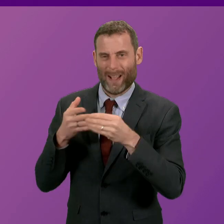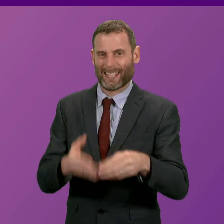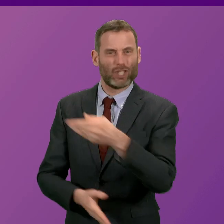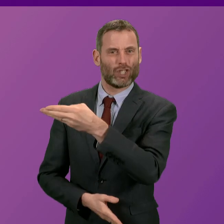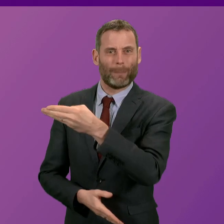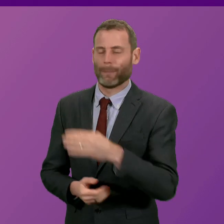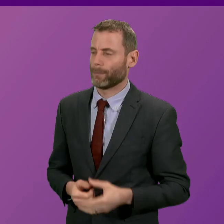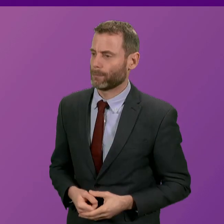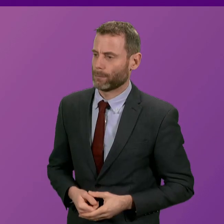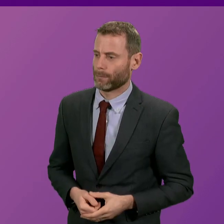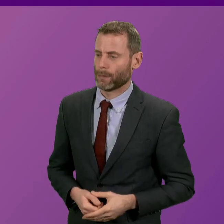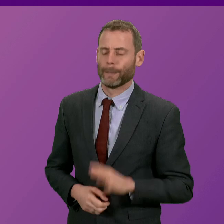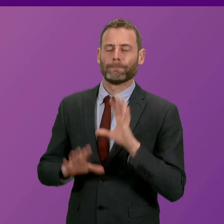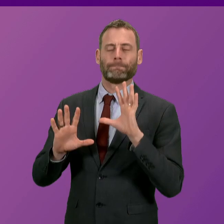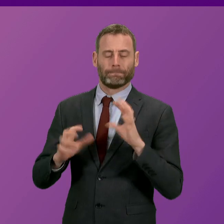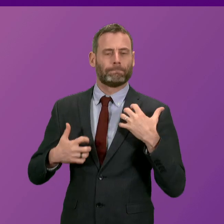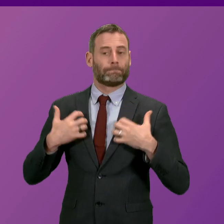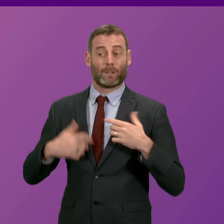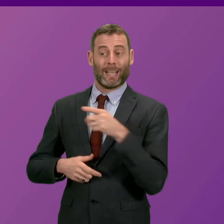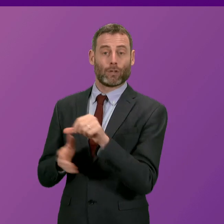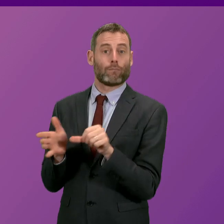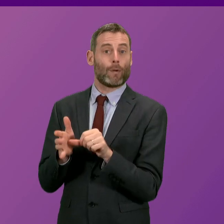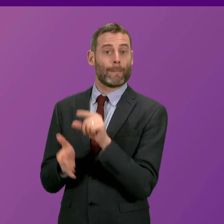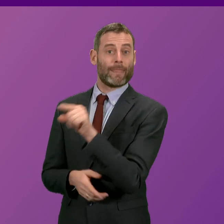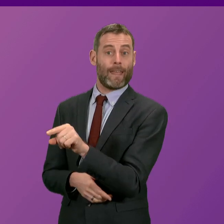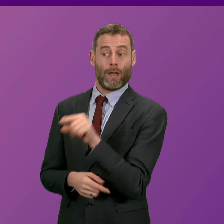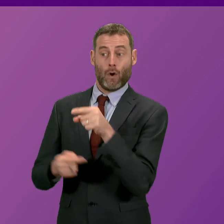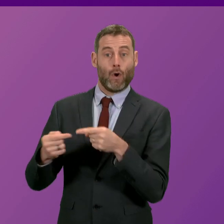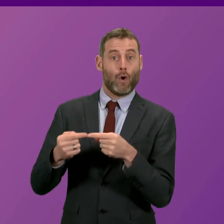I think that there is a big problem if an Opposition leader in the Parliament cannot